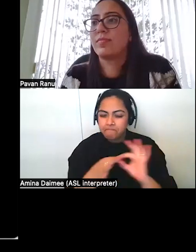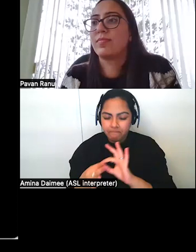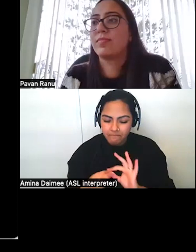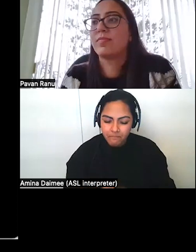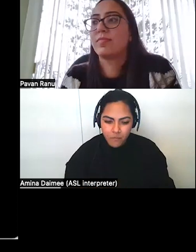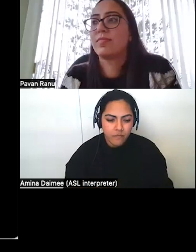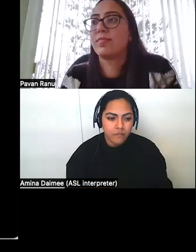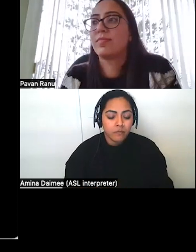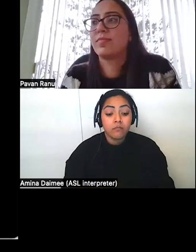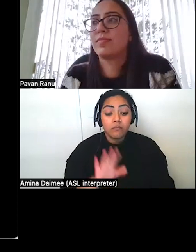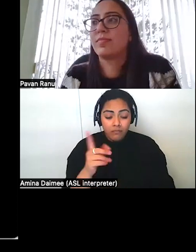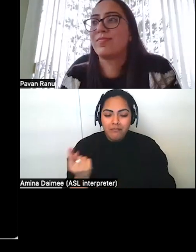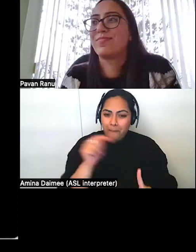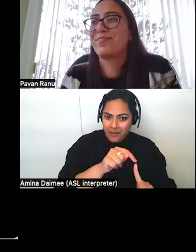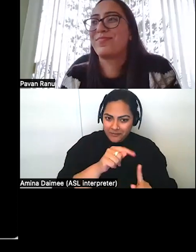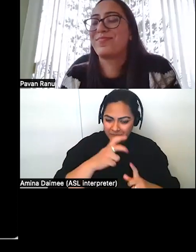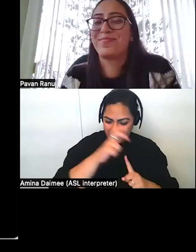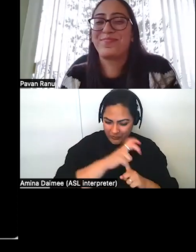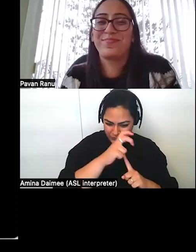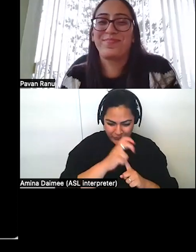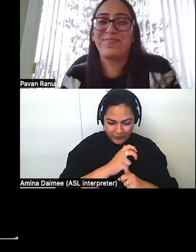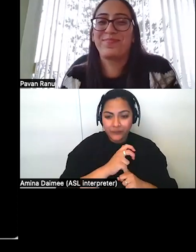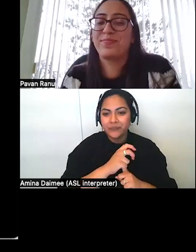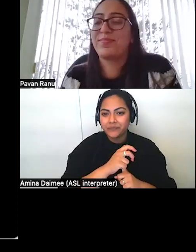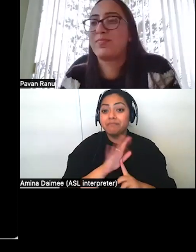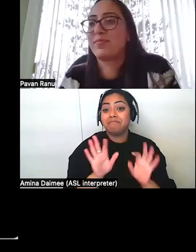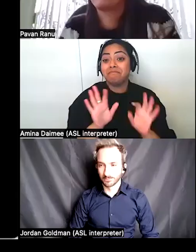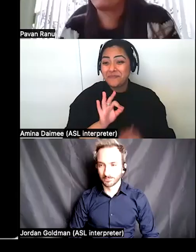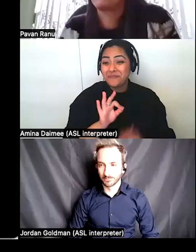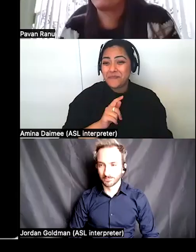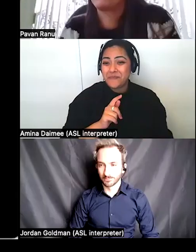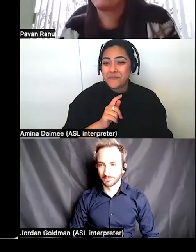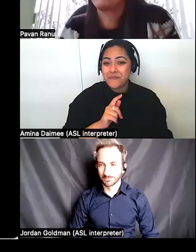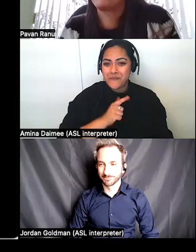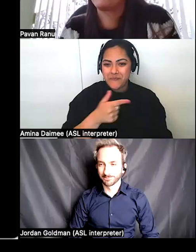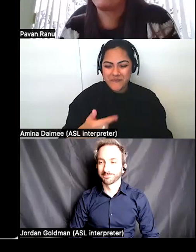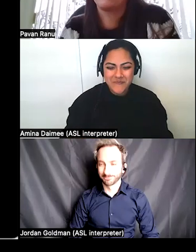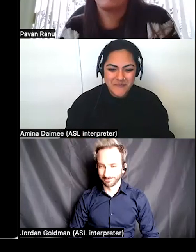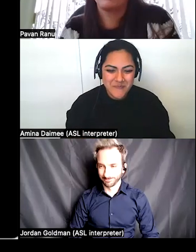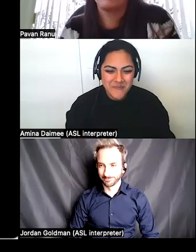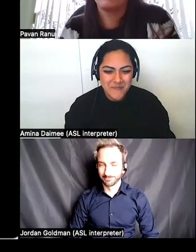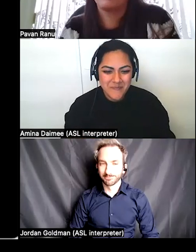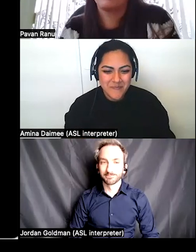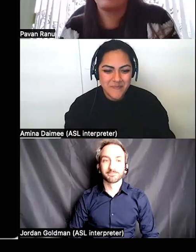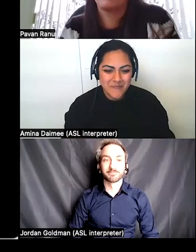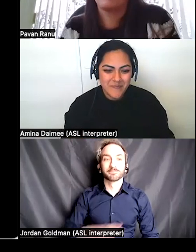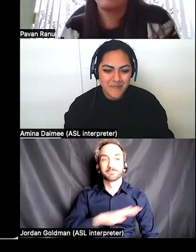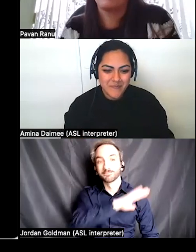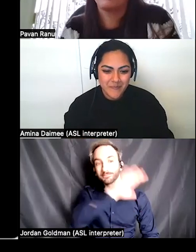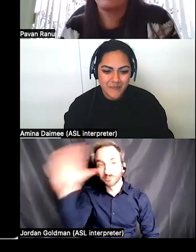But back to mushrooms, across fashion, home decor, wellness and more, mushrooms are really